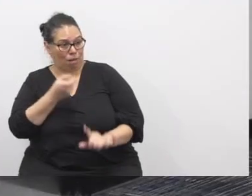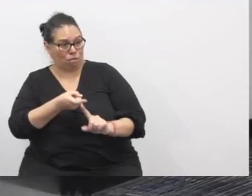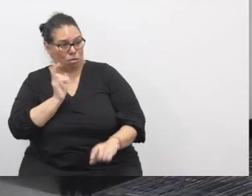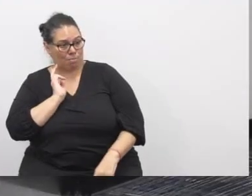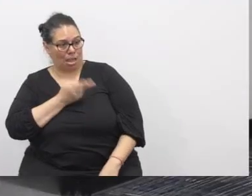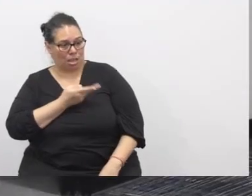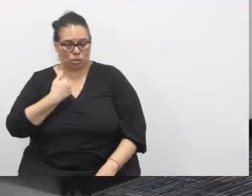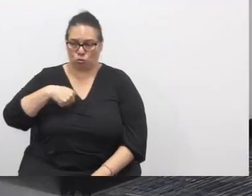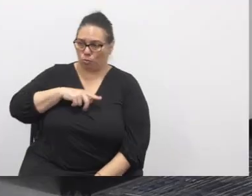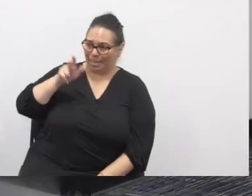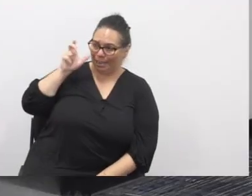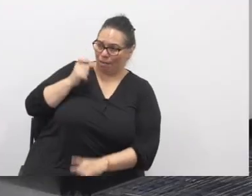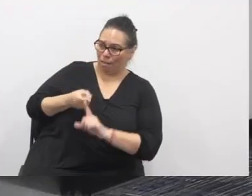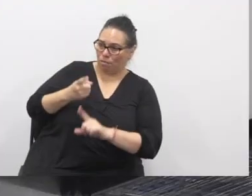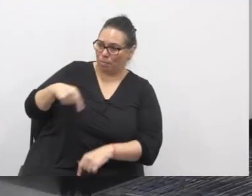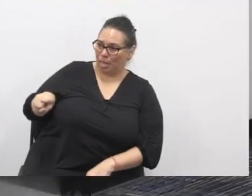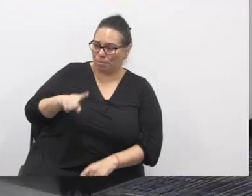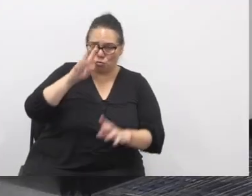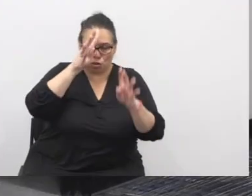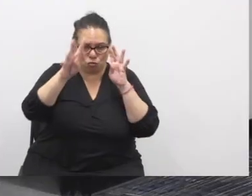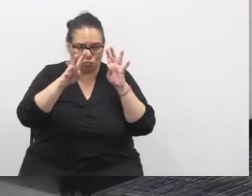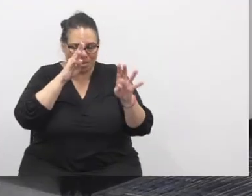that's very effective for the people that we're working for.